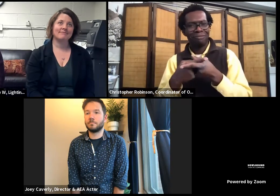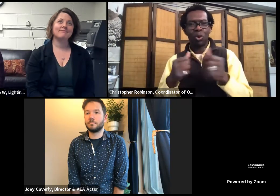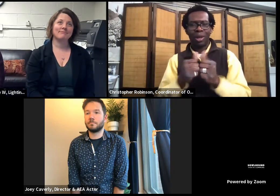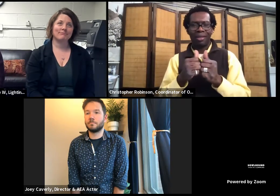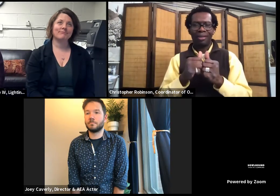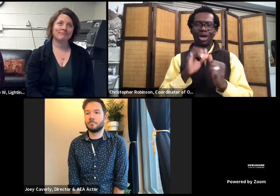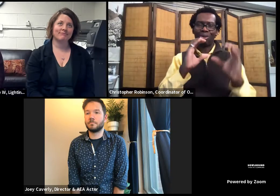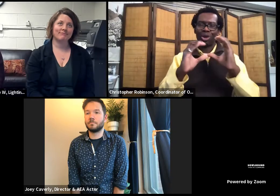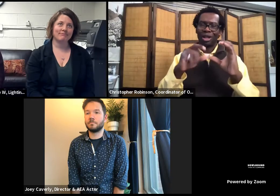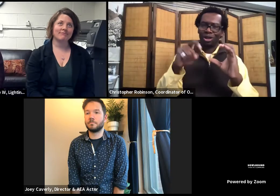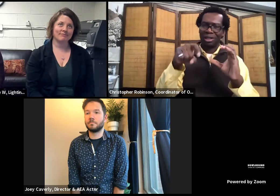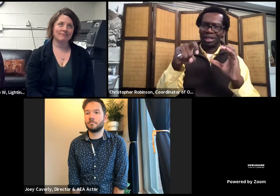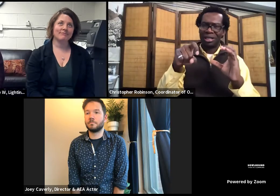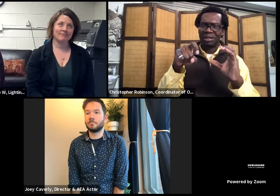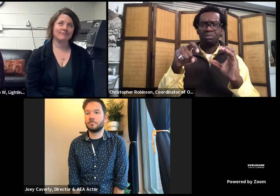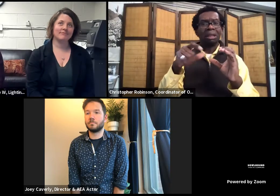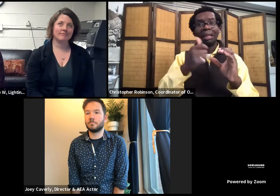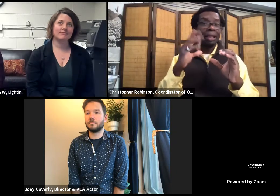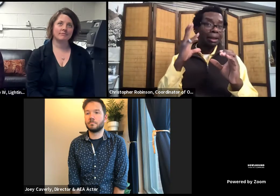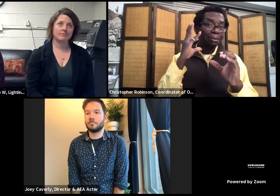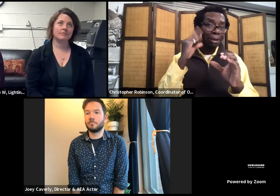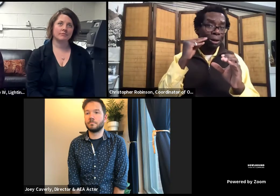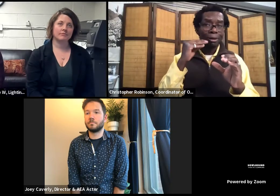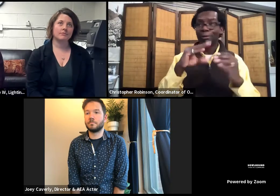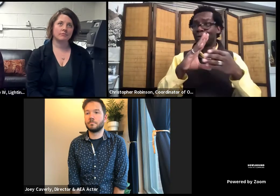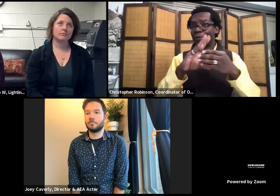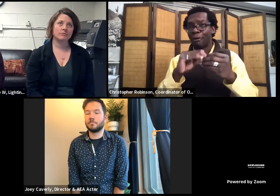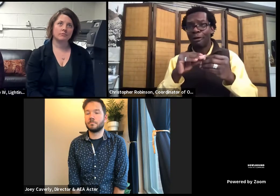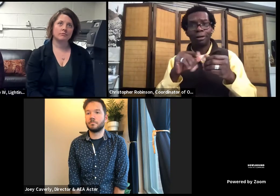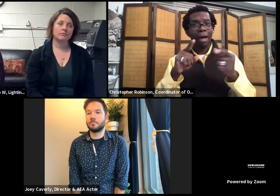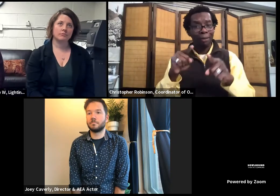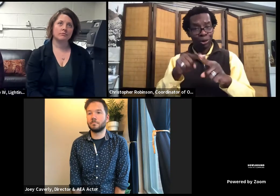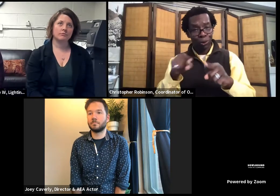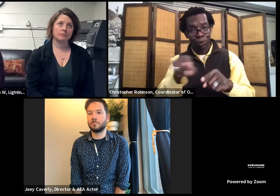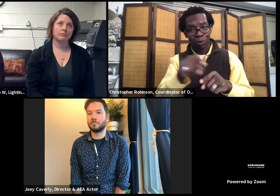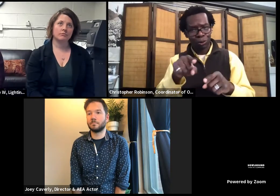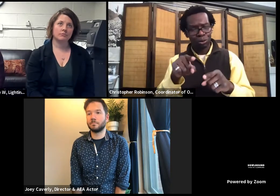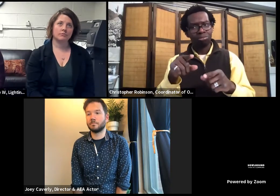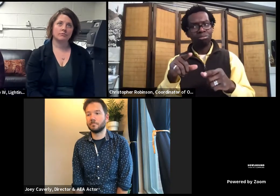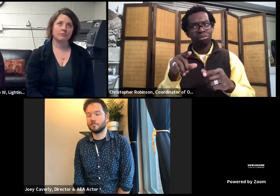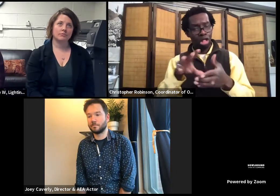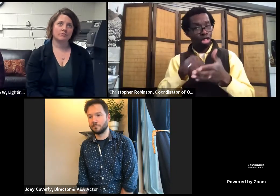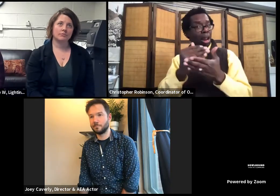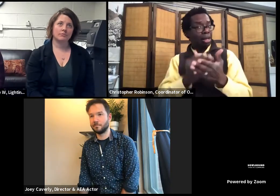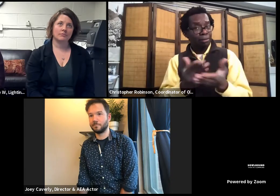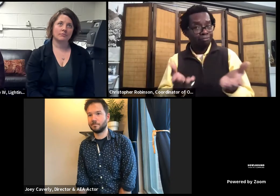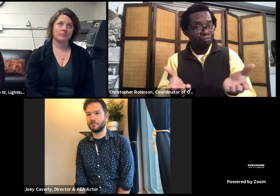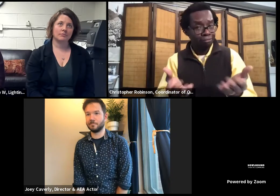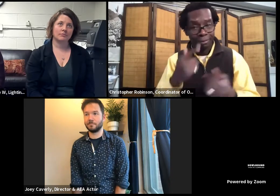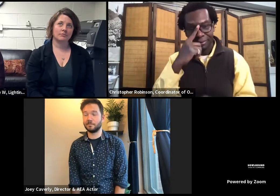is a little bit too dark for easy communication? Is there a story that's happened to you